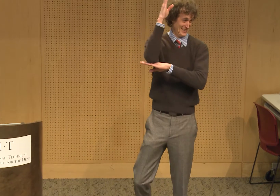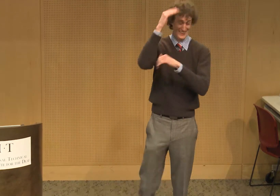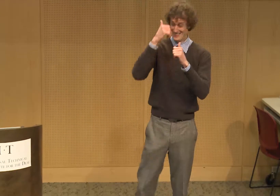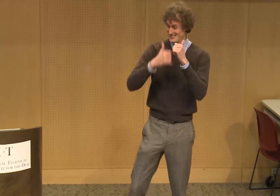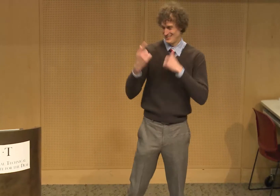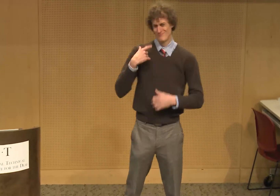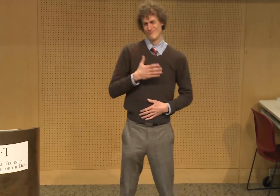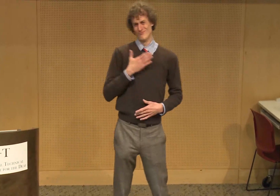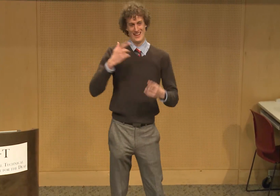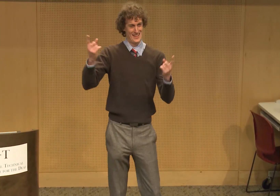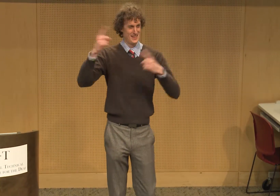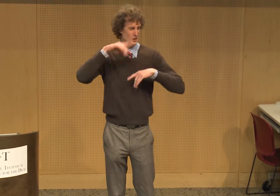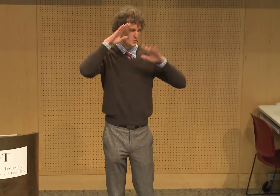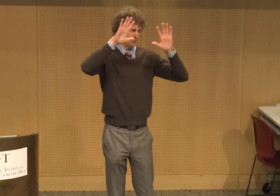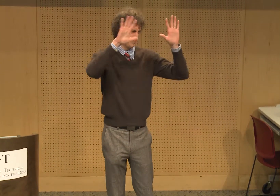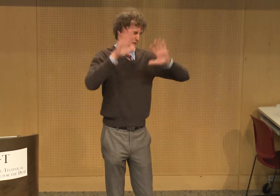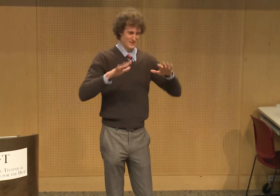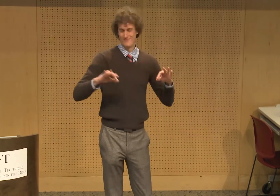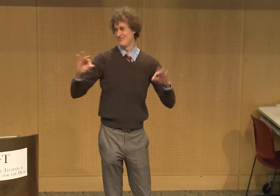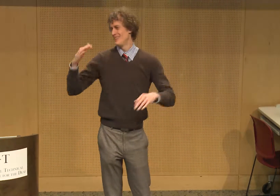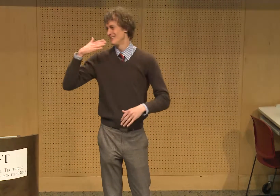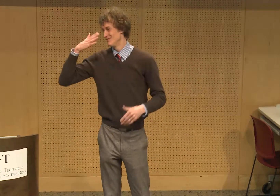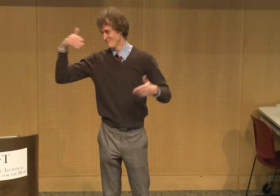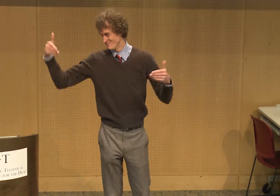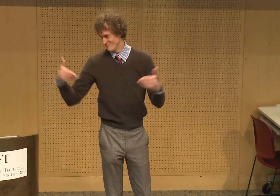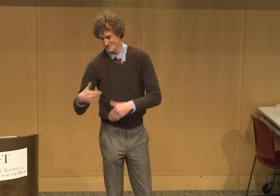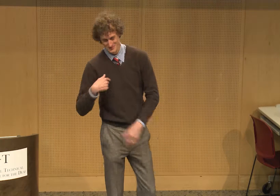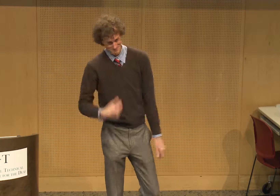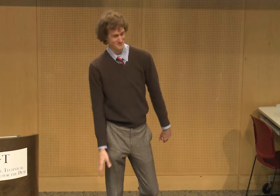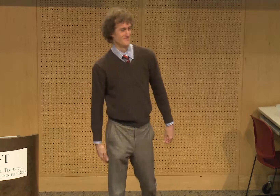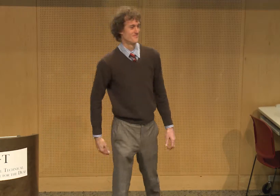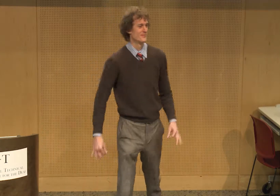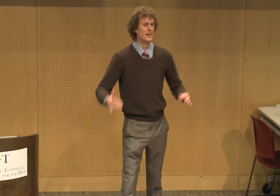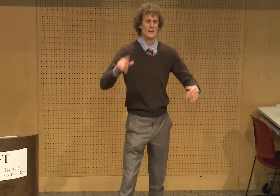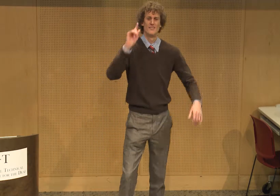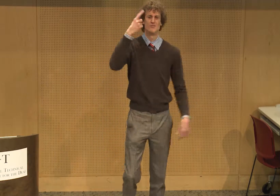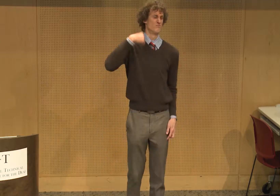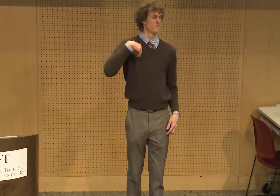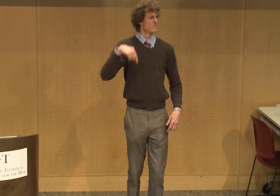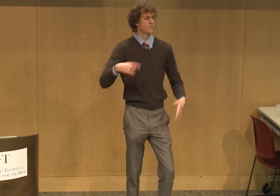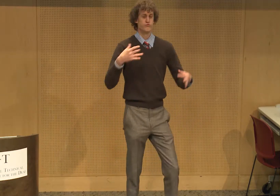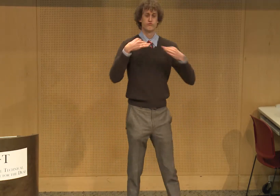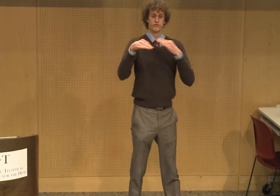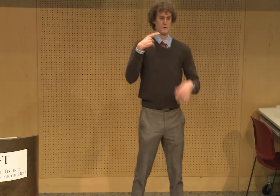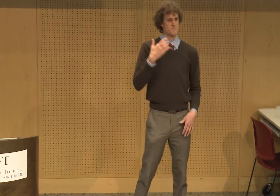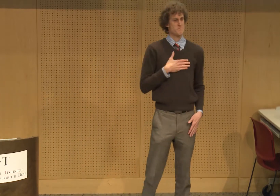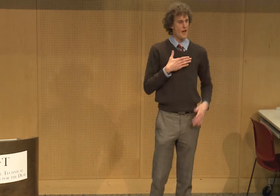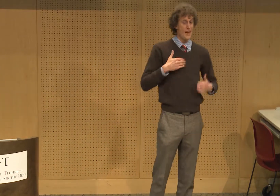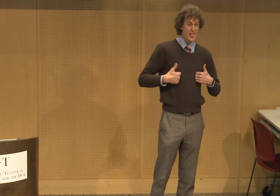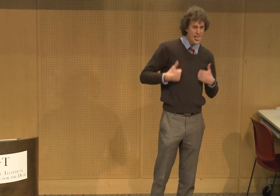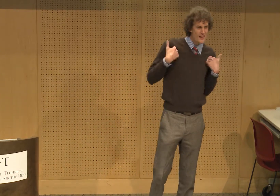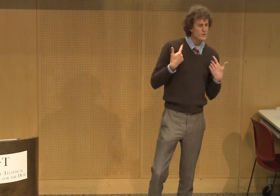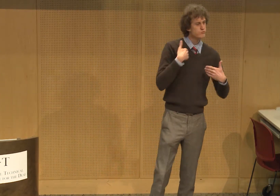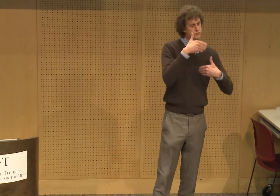Well, good noon, everybody. I'm glad that you are able to be here because of the weather, and, Gary, thank you for introducing me.